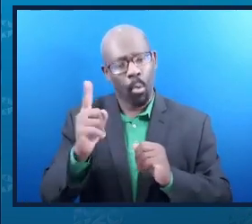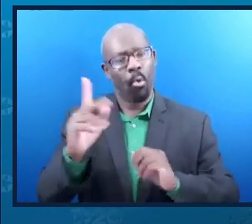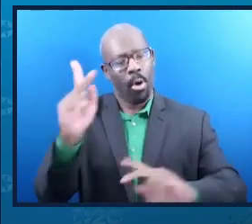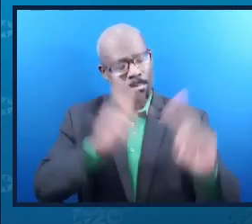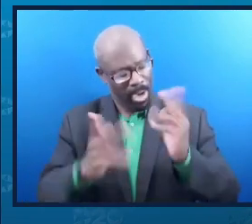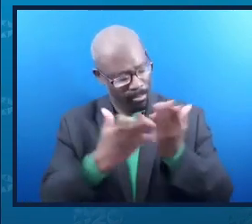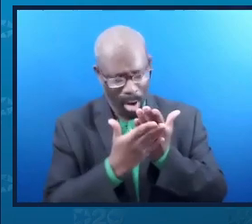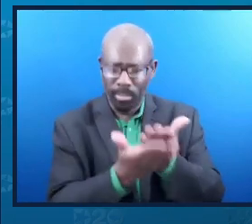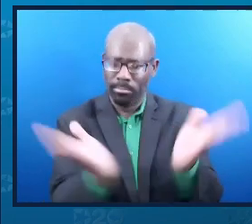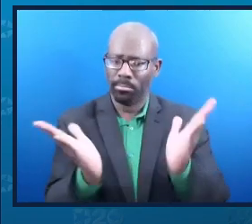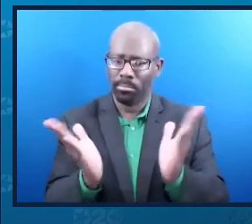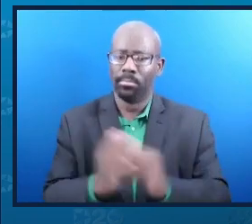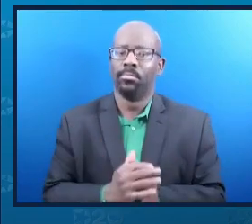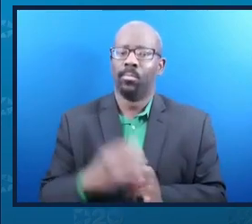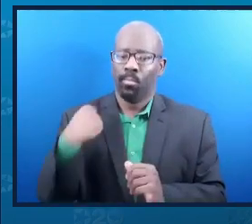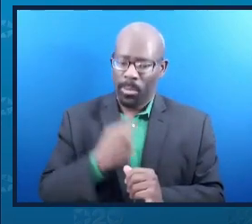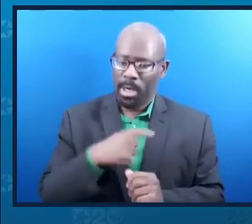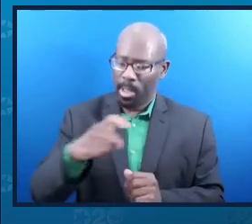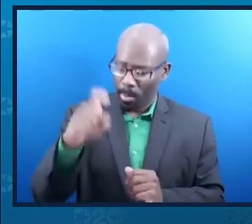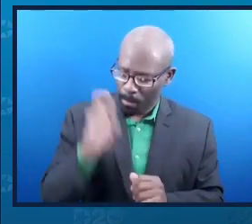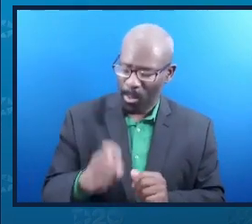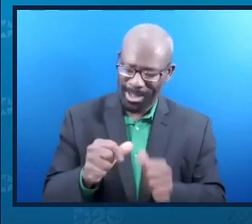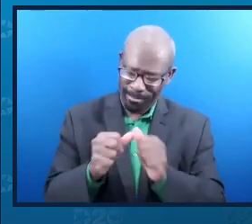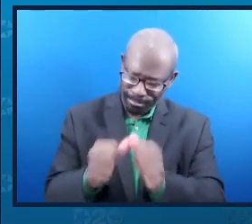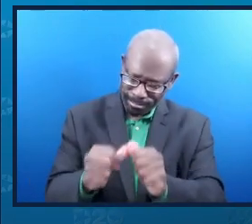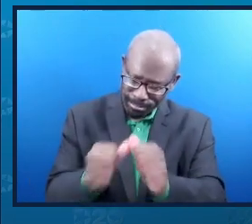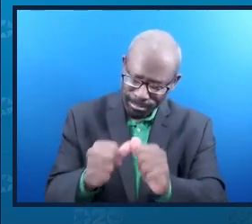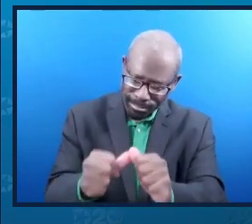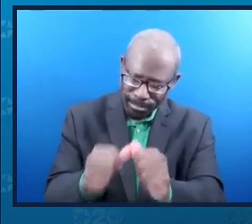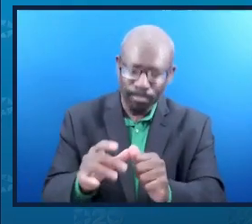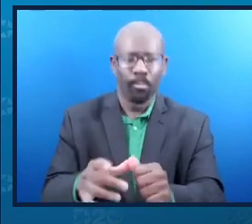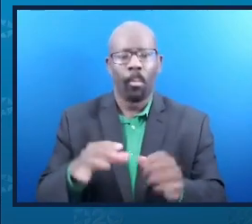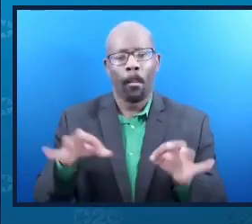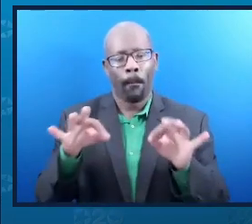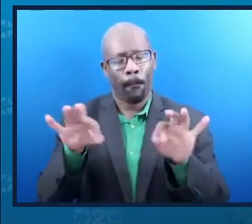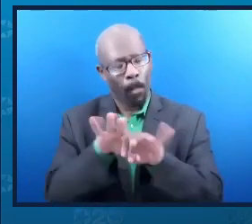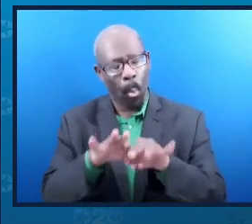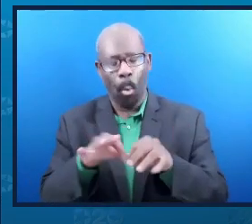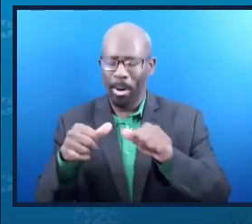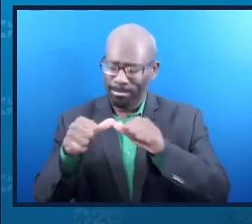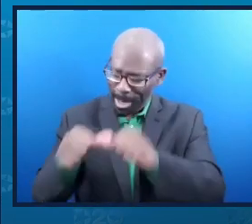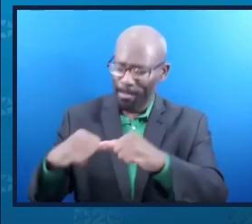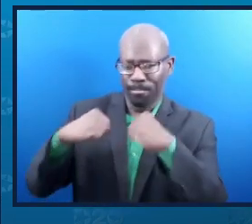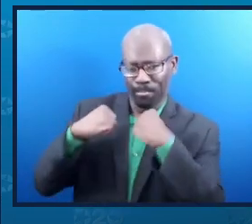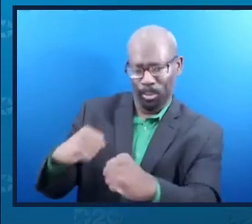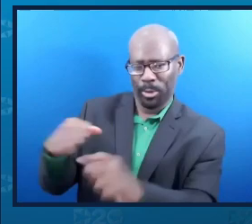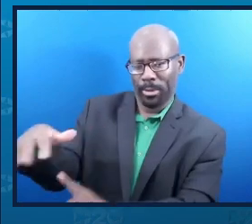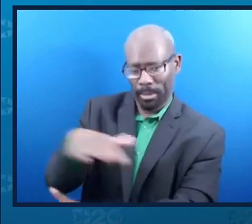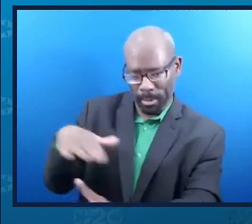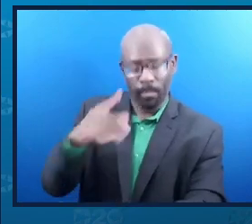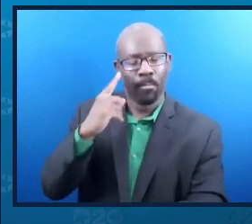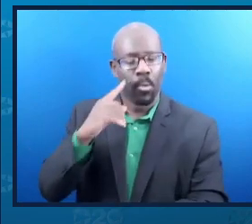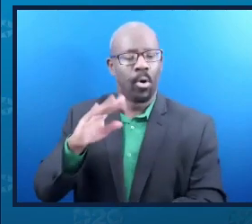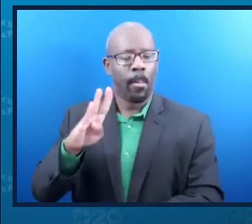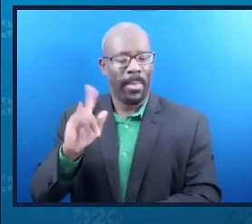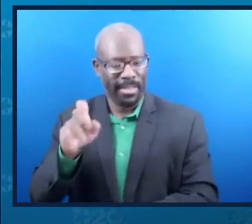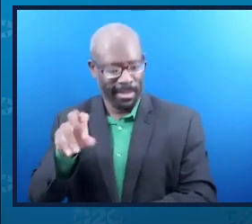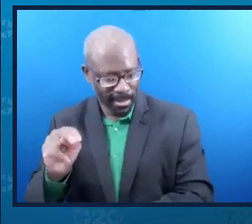WE NEED EVERYONE TO HELP FUND OUR TO WORK ELECT JOE BIDEN AND DEMOCRATS UP AND DONE THE BAT LOL.